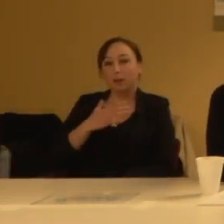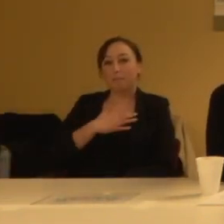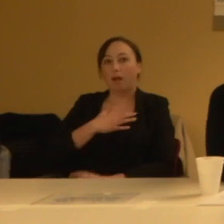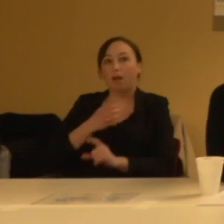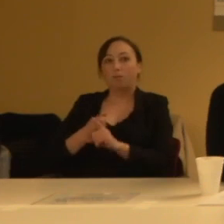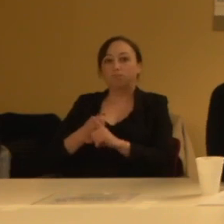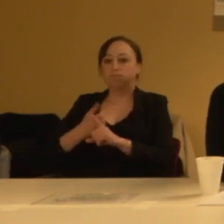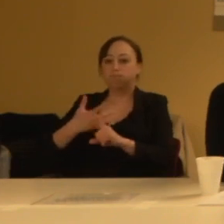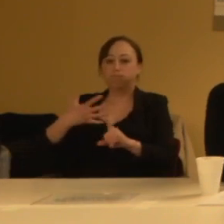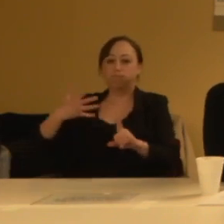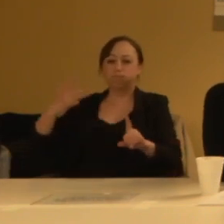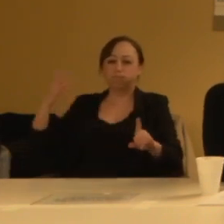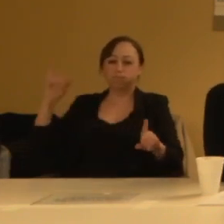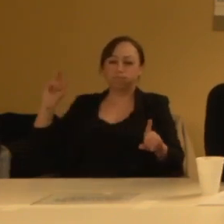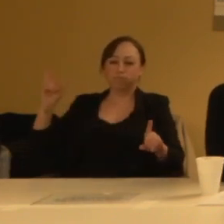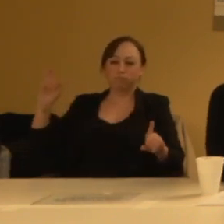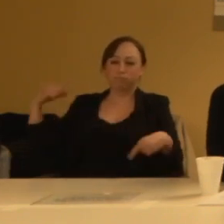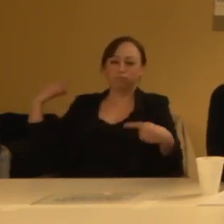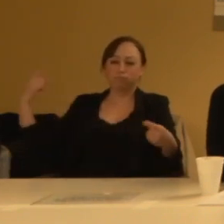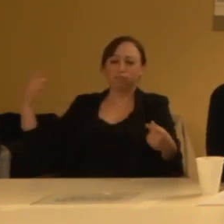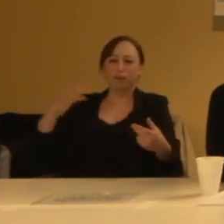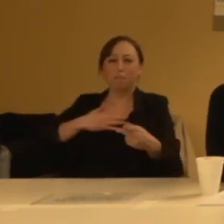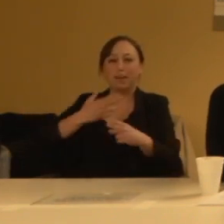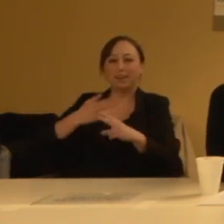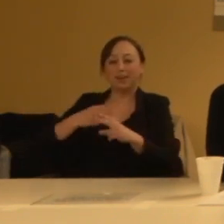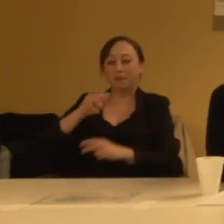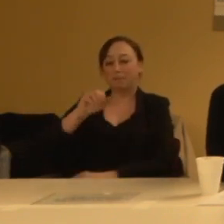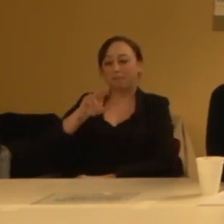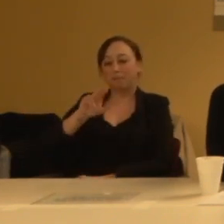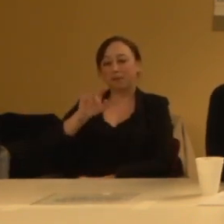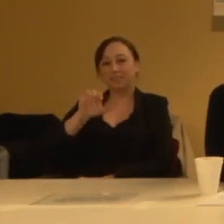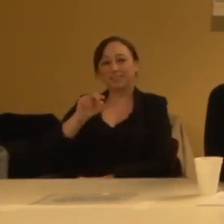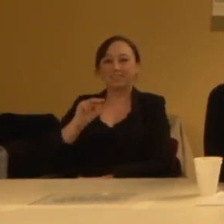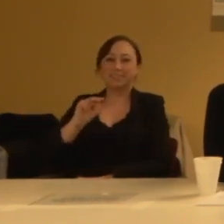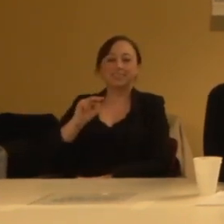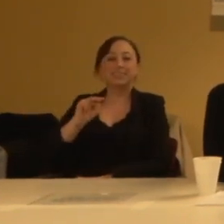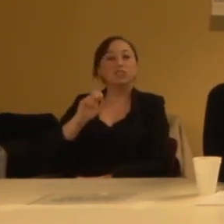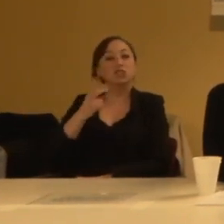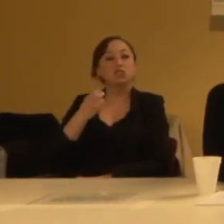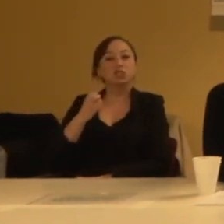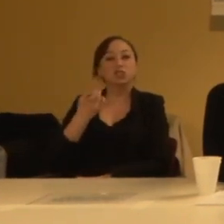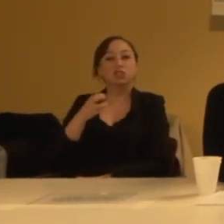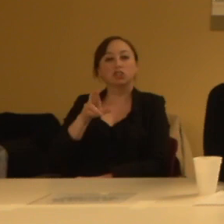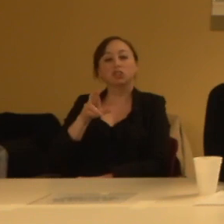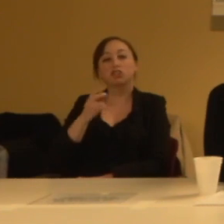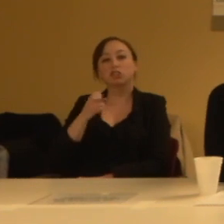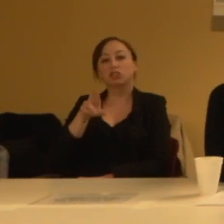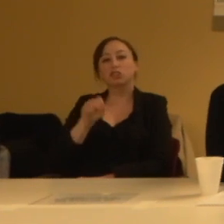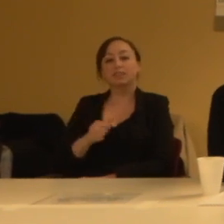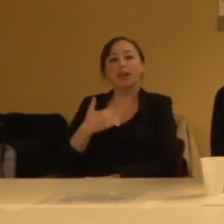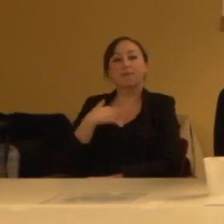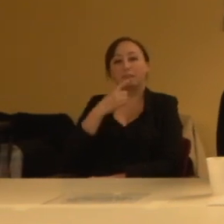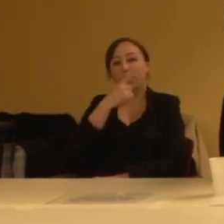my name is Martine Kei Green-Rodgers, my pronouns are she her hers, I am a black woman with freckles in her forties.